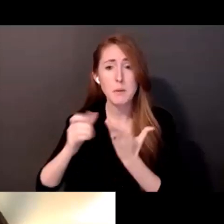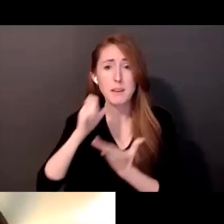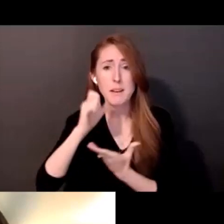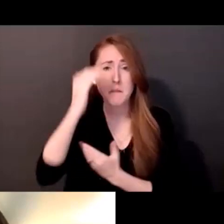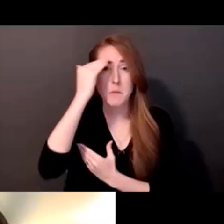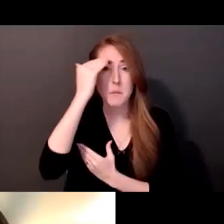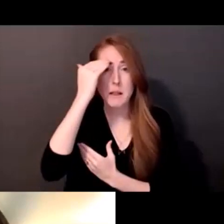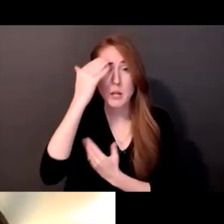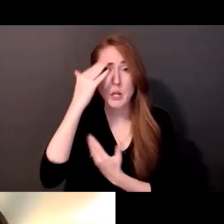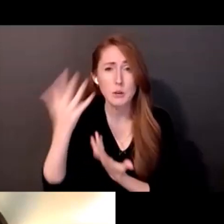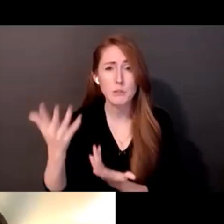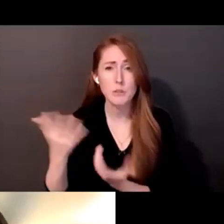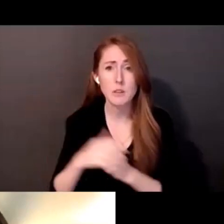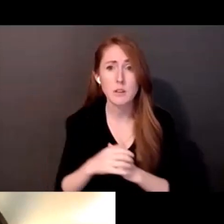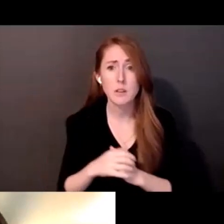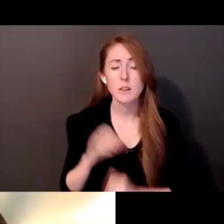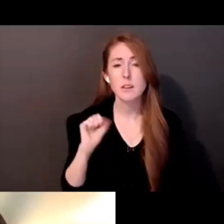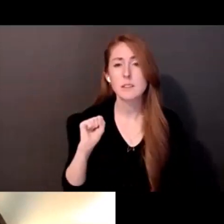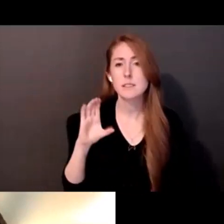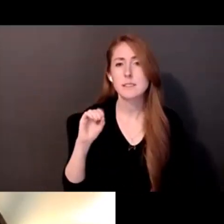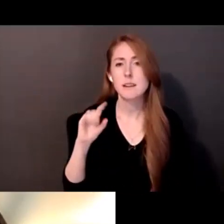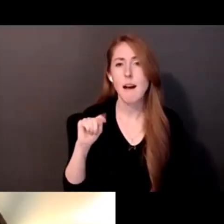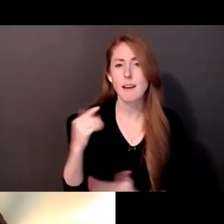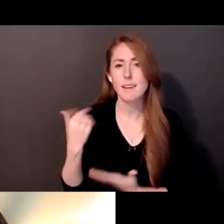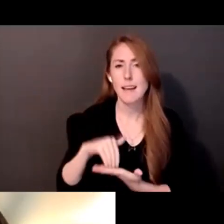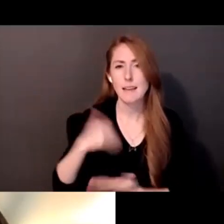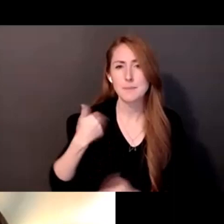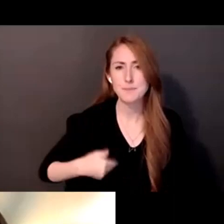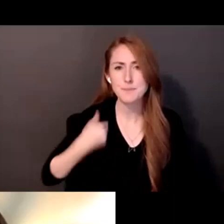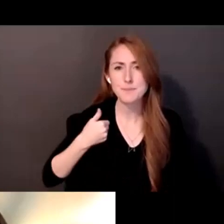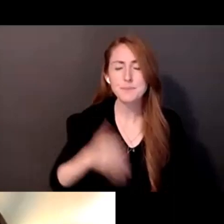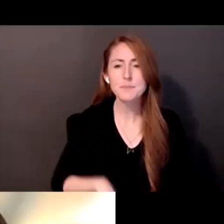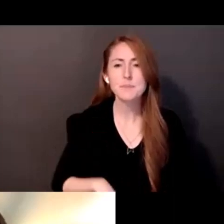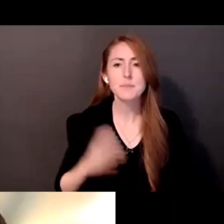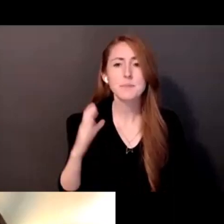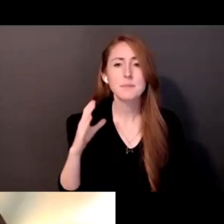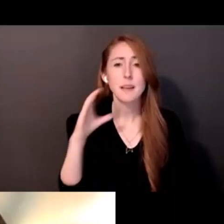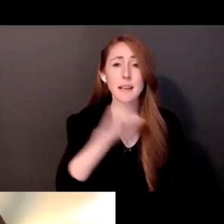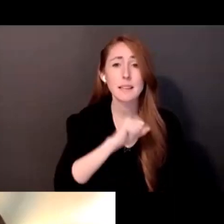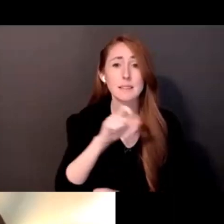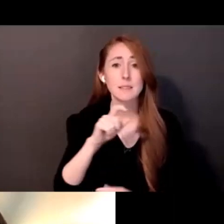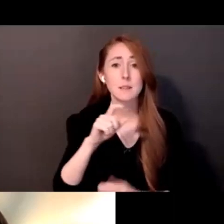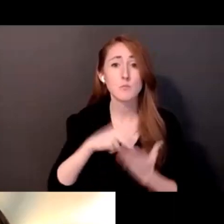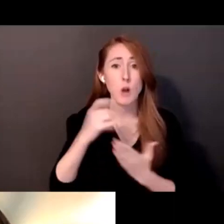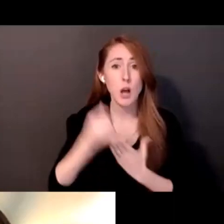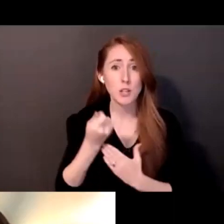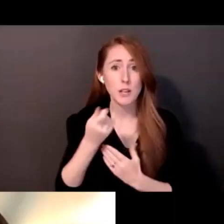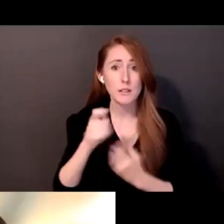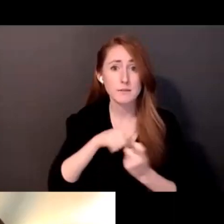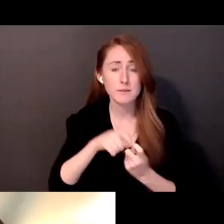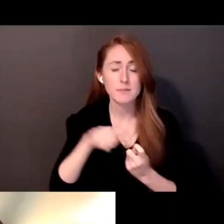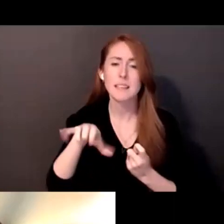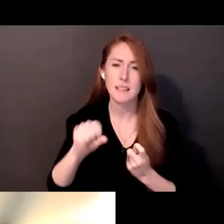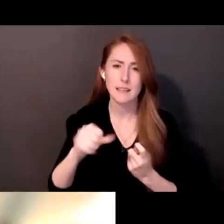It's Scott again. So I guess, specific to the project, we did have to do an education session for the facilitator